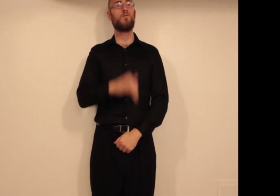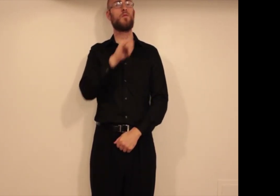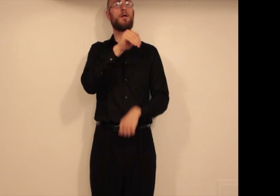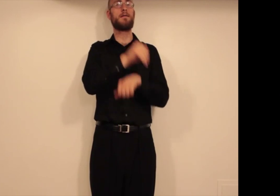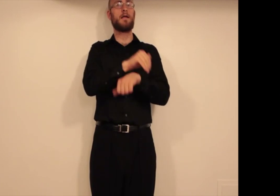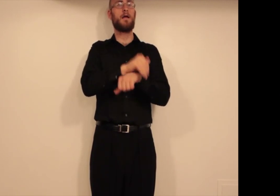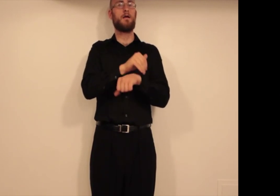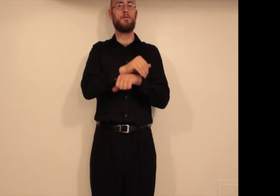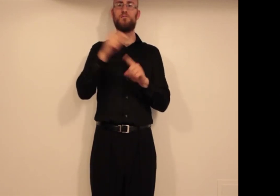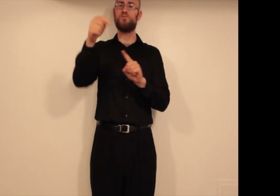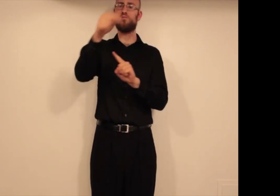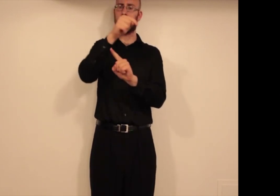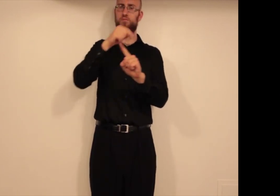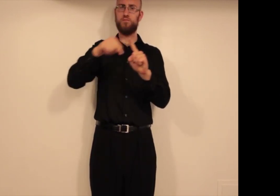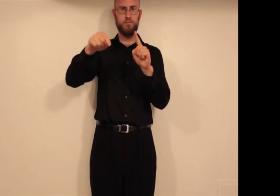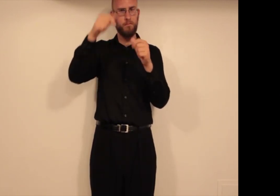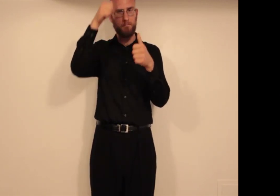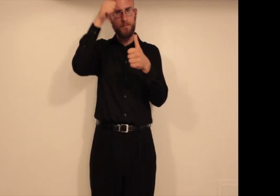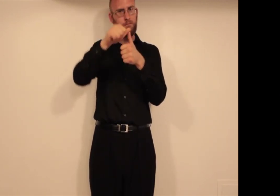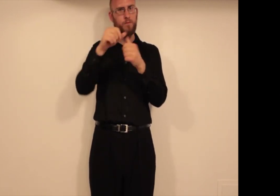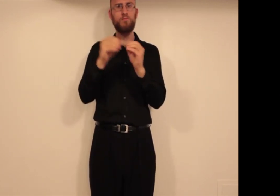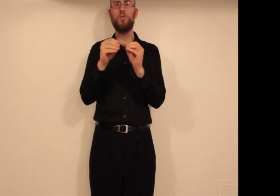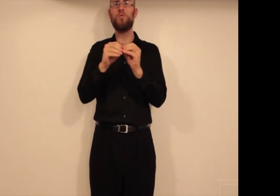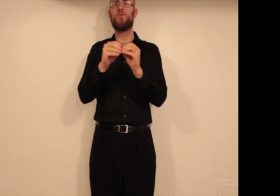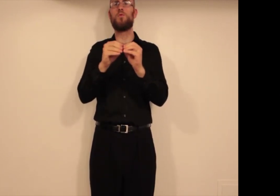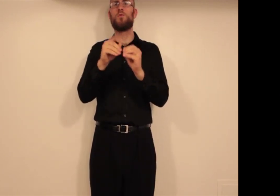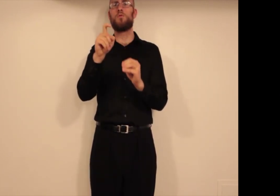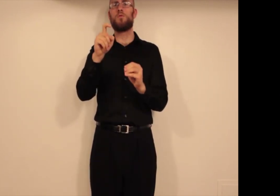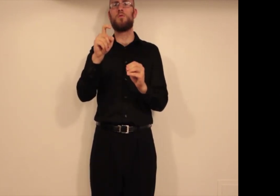Do you remember any more from that night?